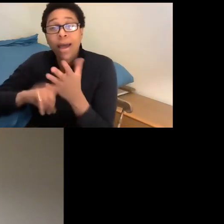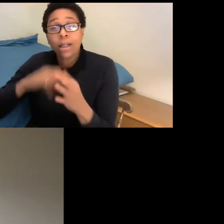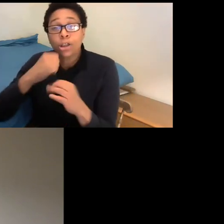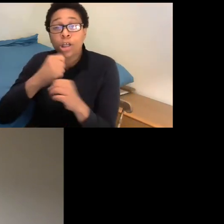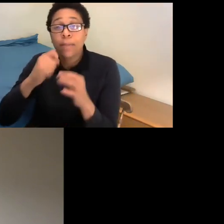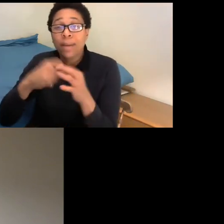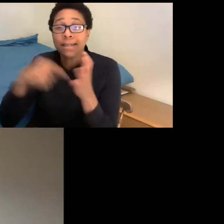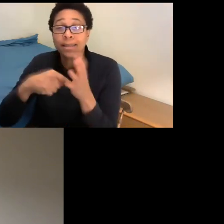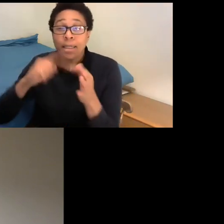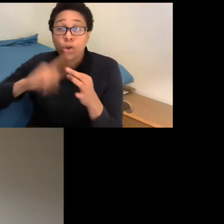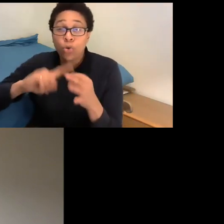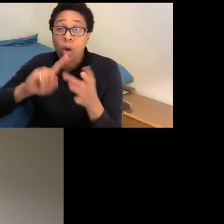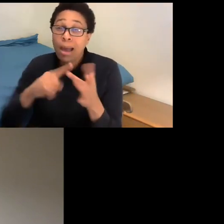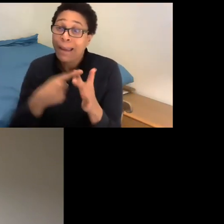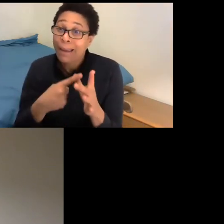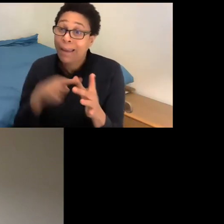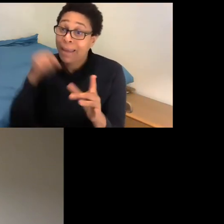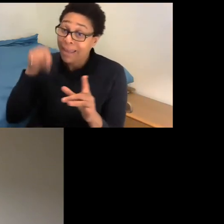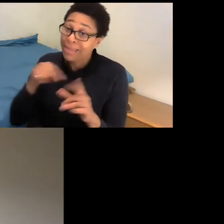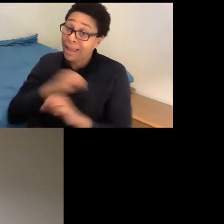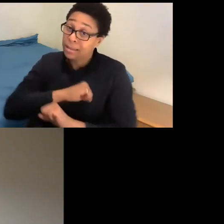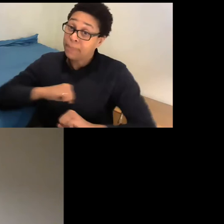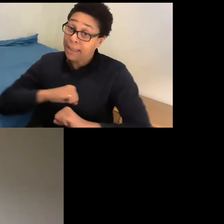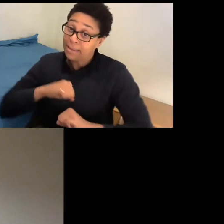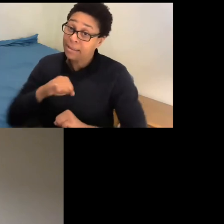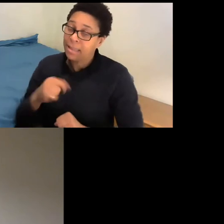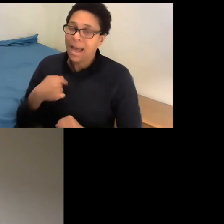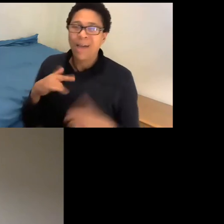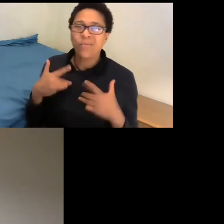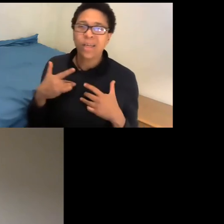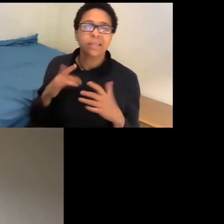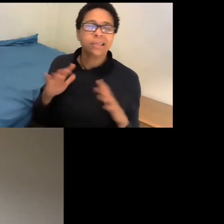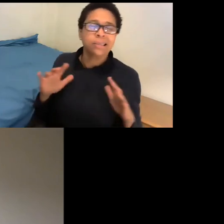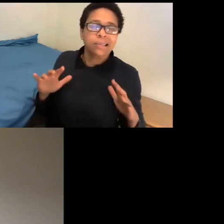feel much more uncomfortable because in those settings, it